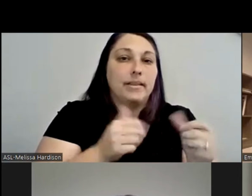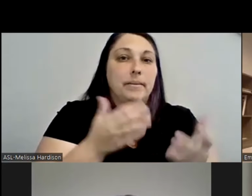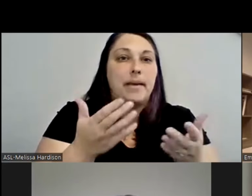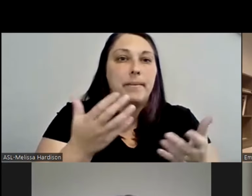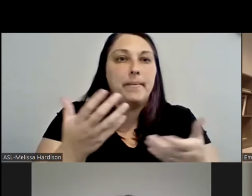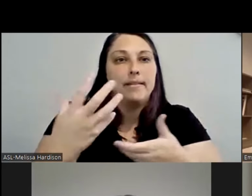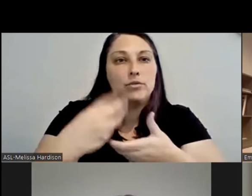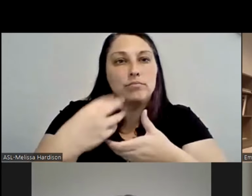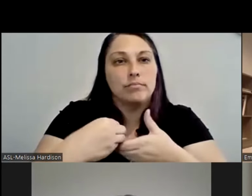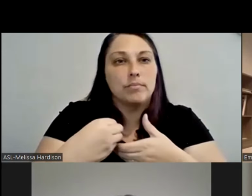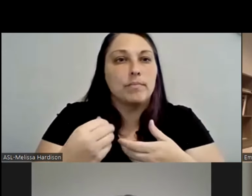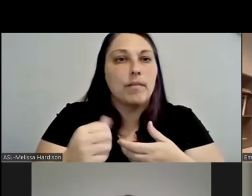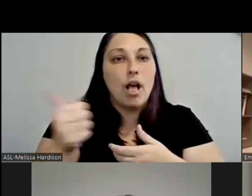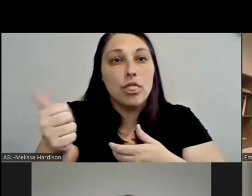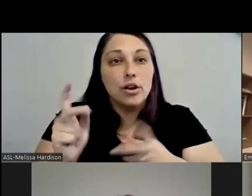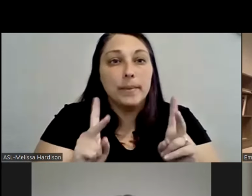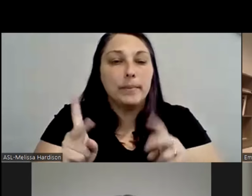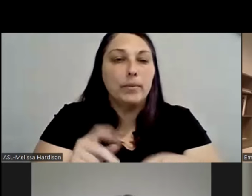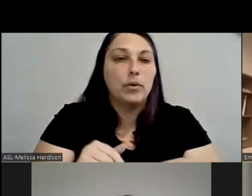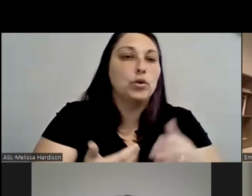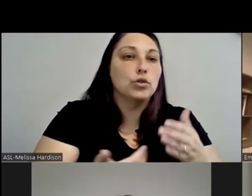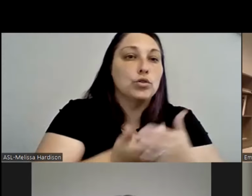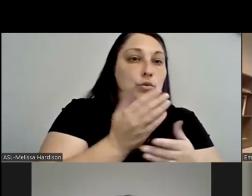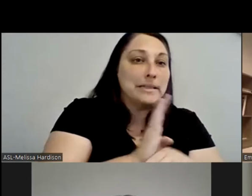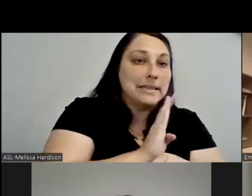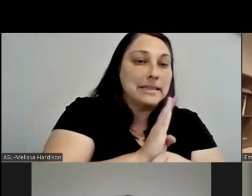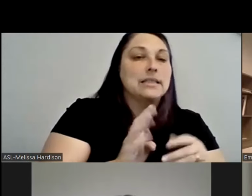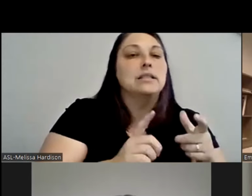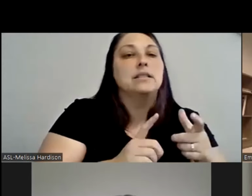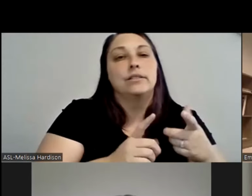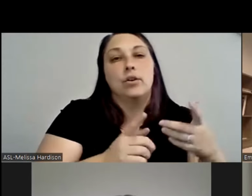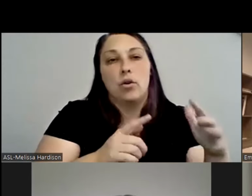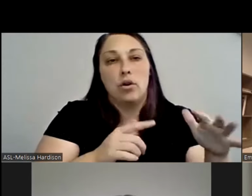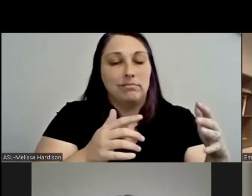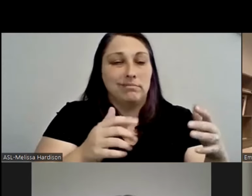He has written and edited six books, has been awarded the other